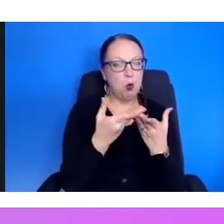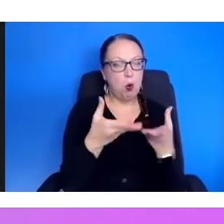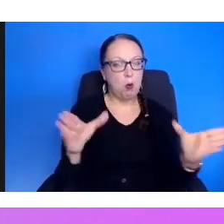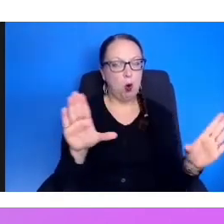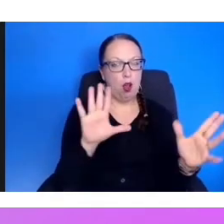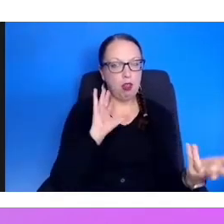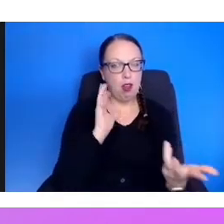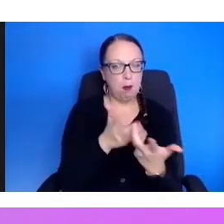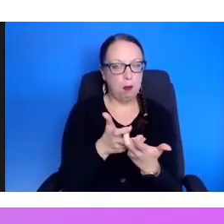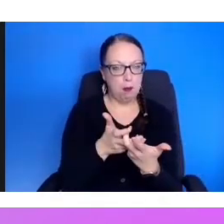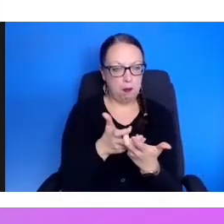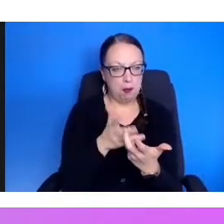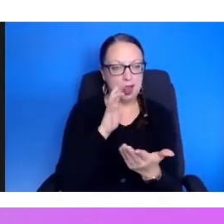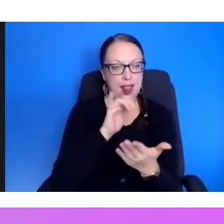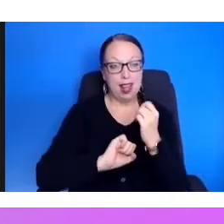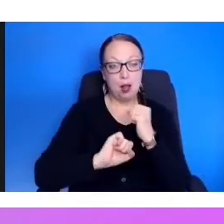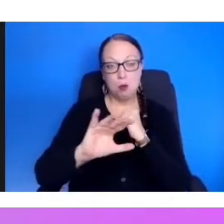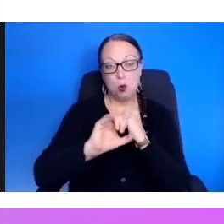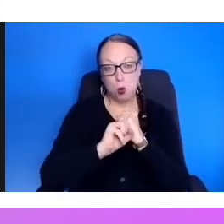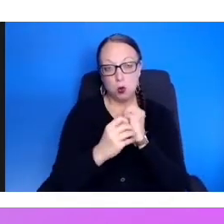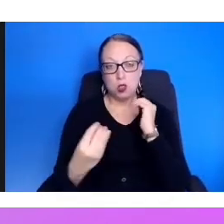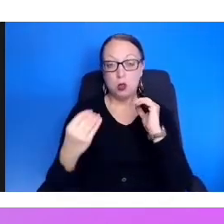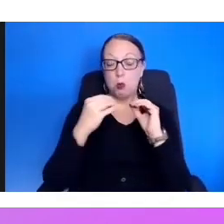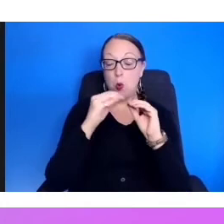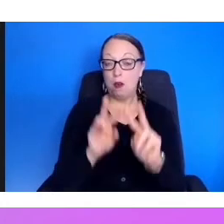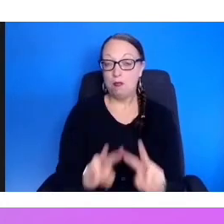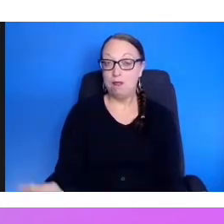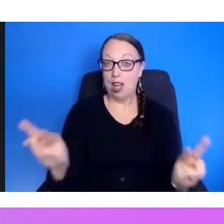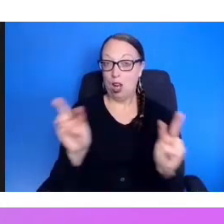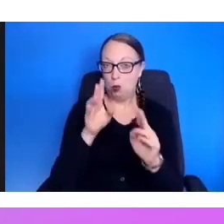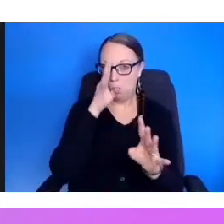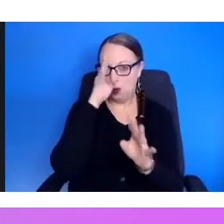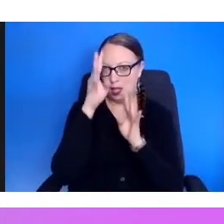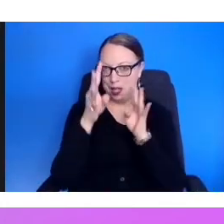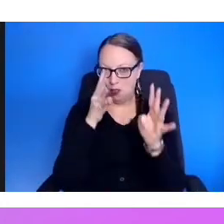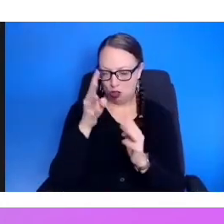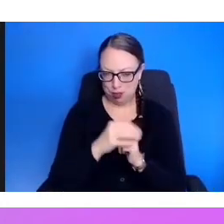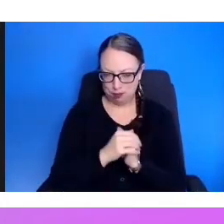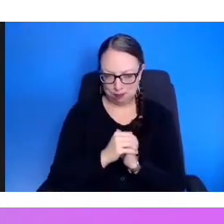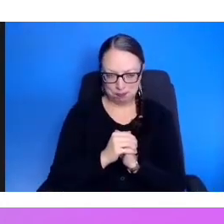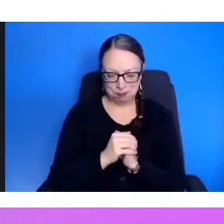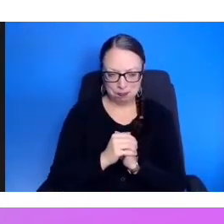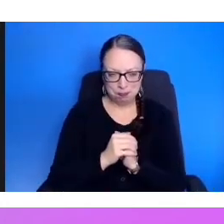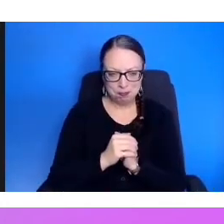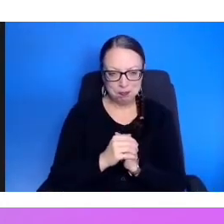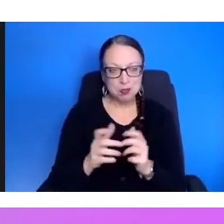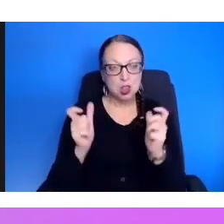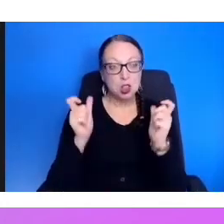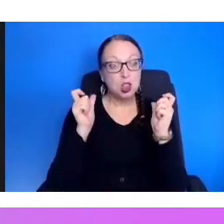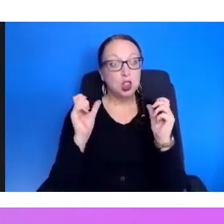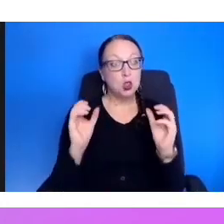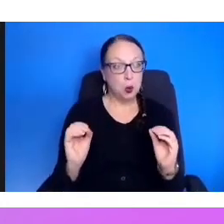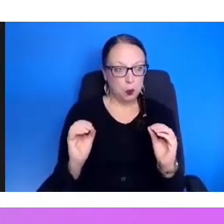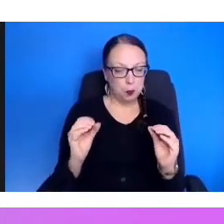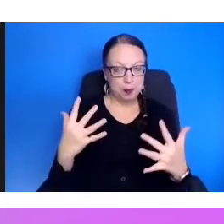and it does promote much more valuable innovation. So in summary to get something